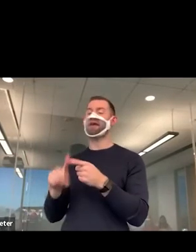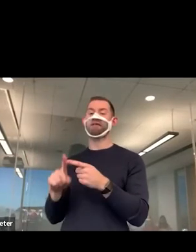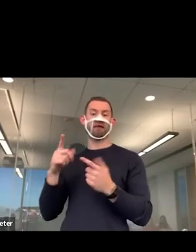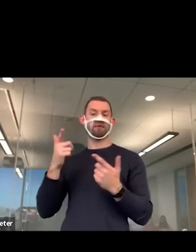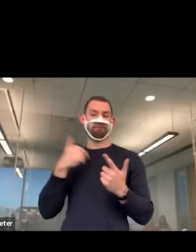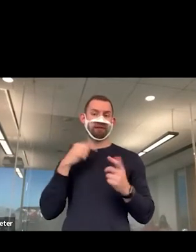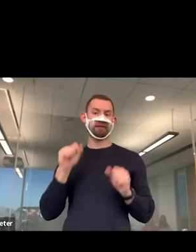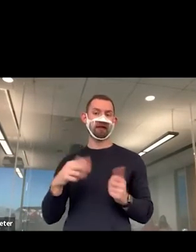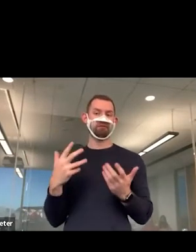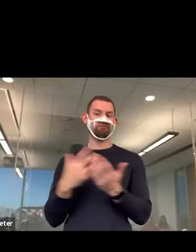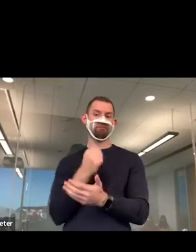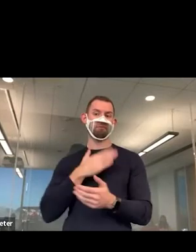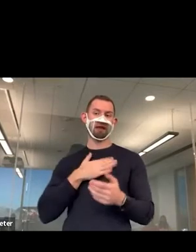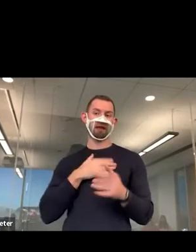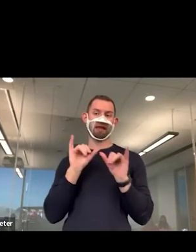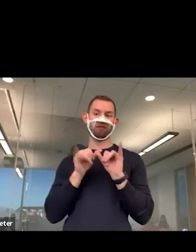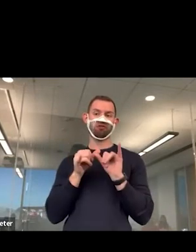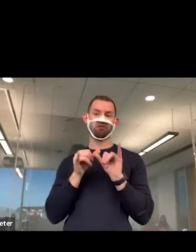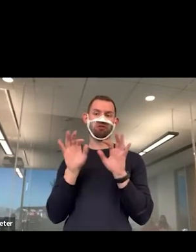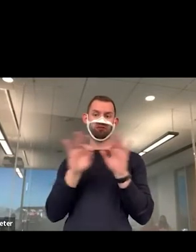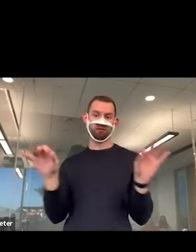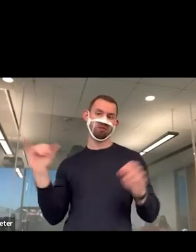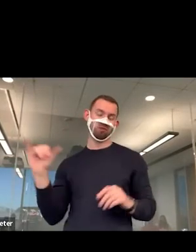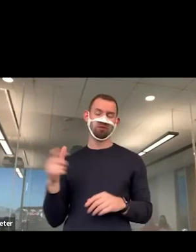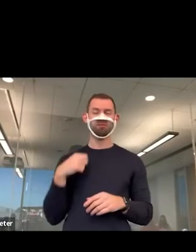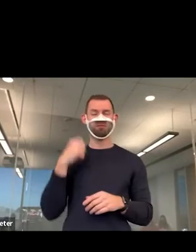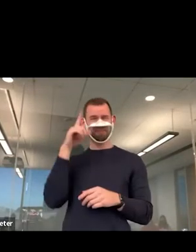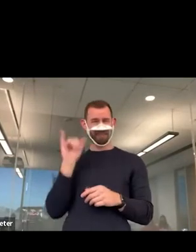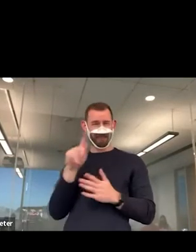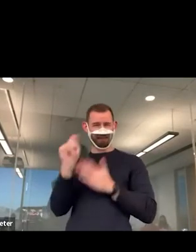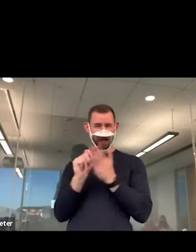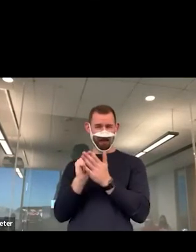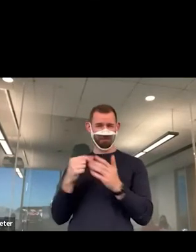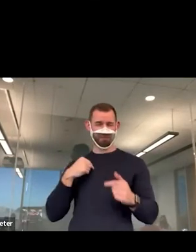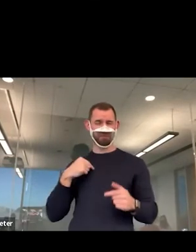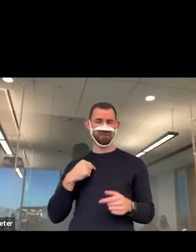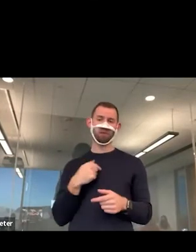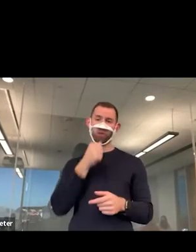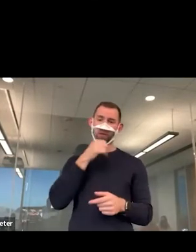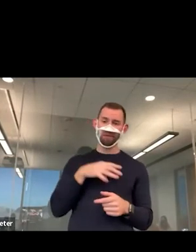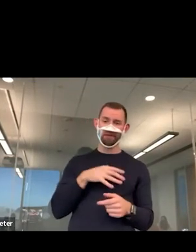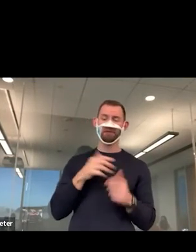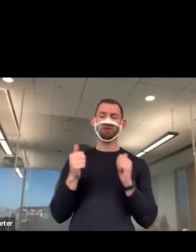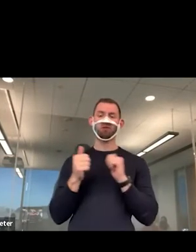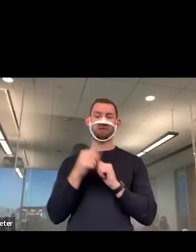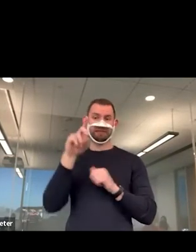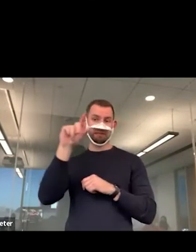this point in time i'm a woman with a disability for about not probably 10 years at that time